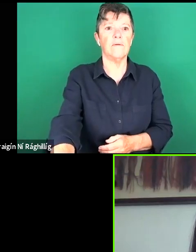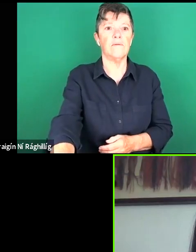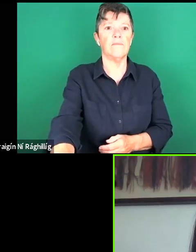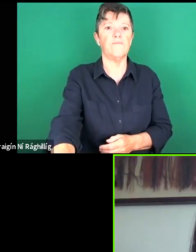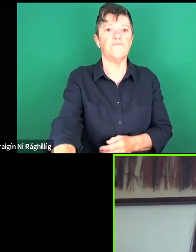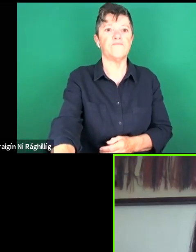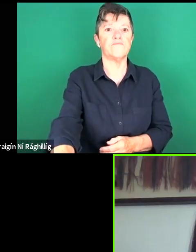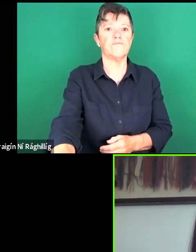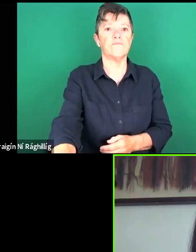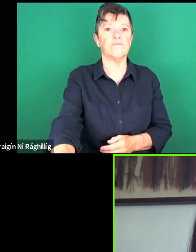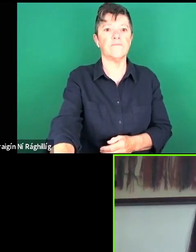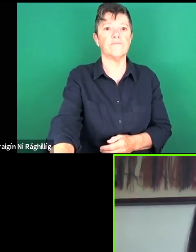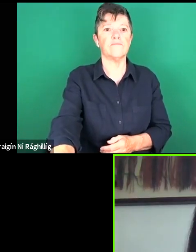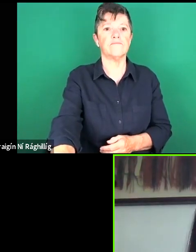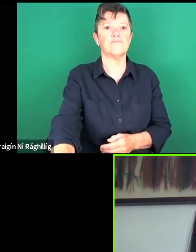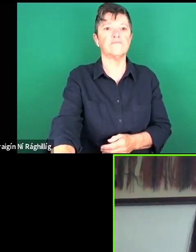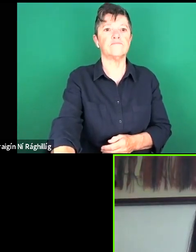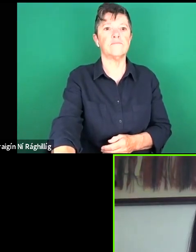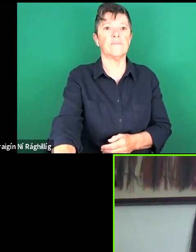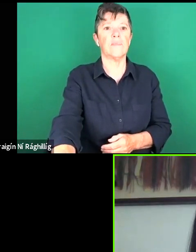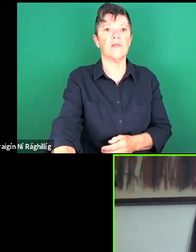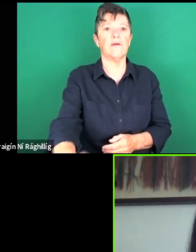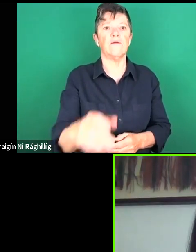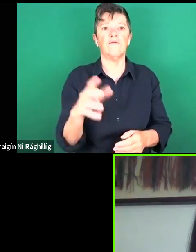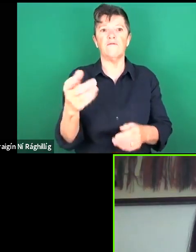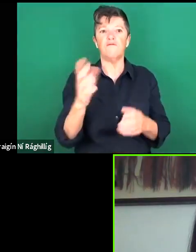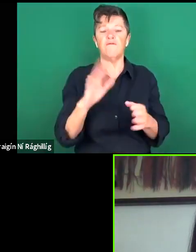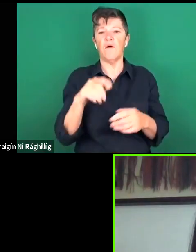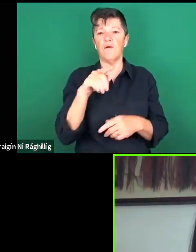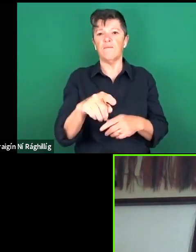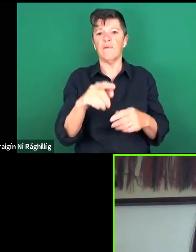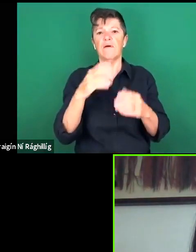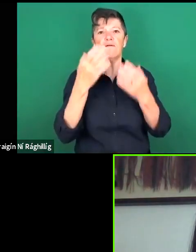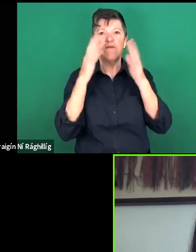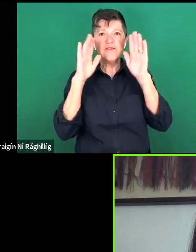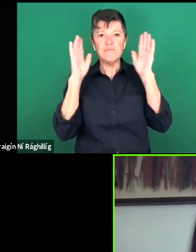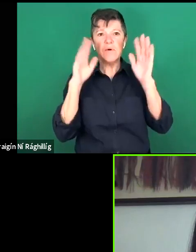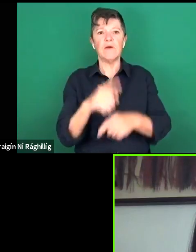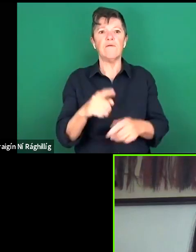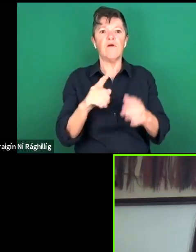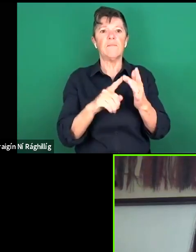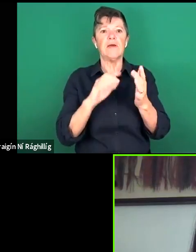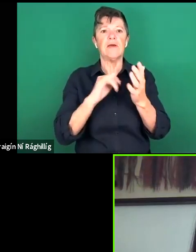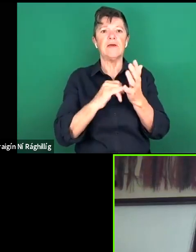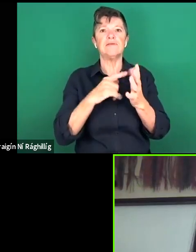tiny proportion of the worlds population that actually moves